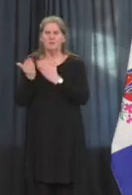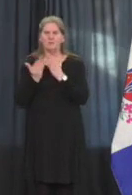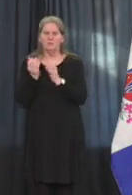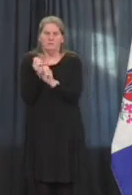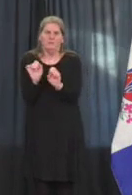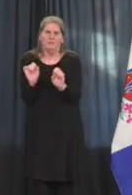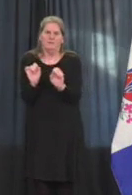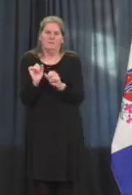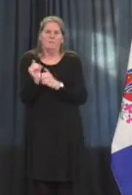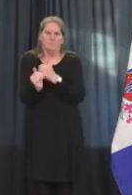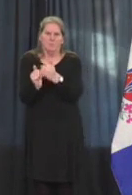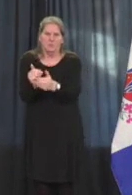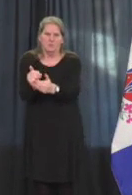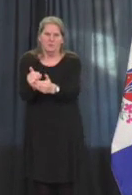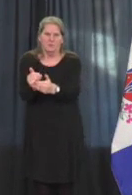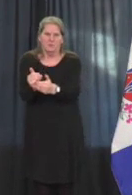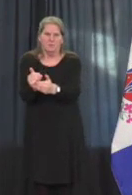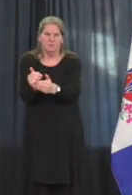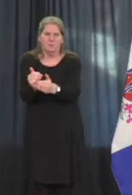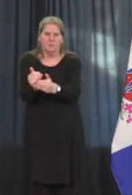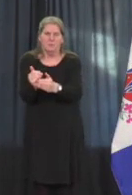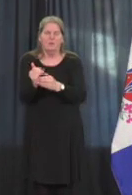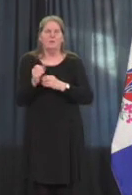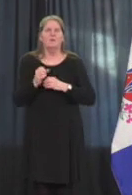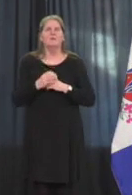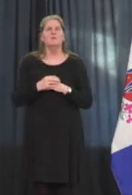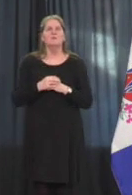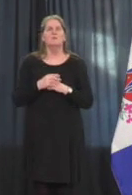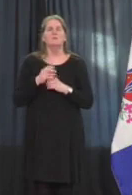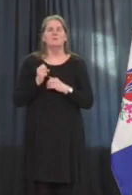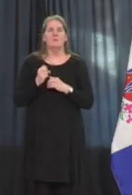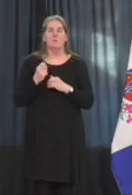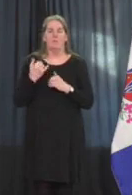SO THAT'S HOW I UNDERSTAND THE WORK TODAY.